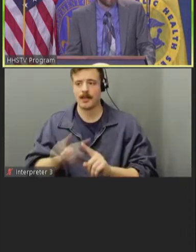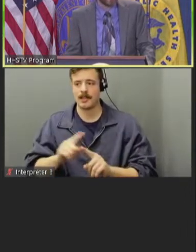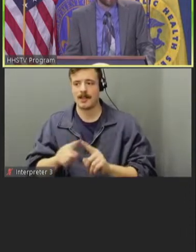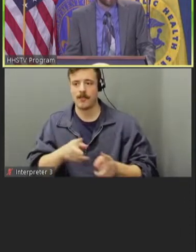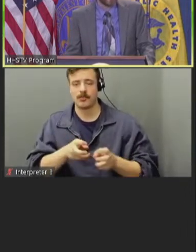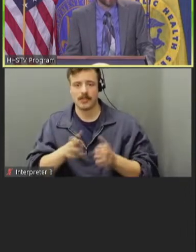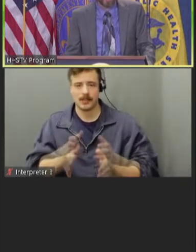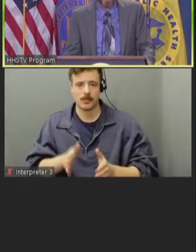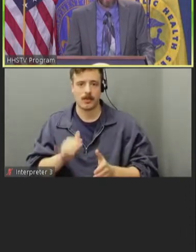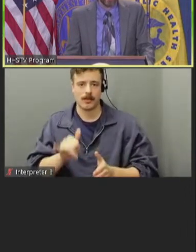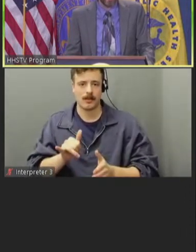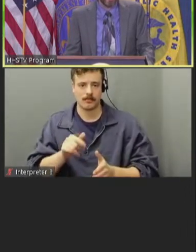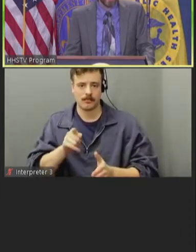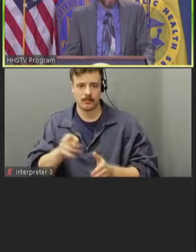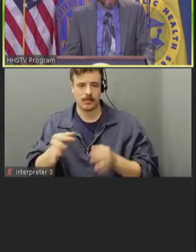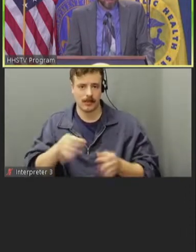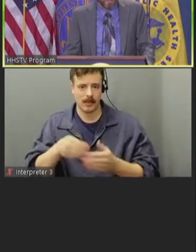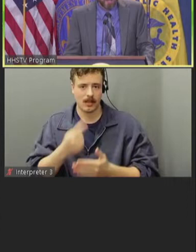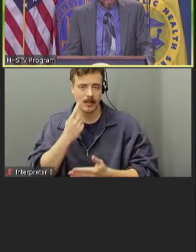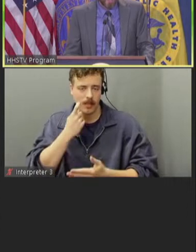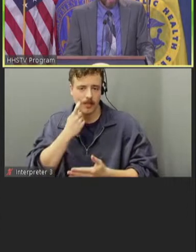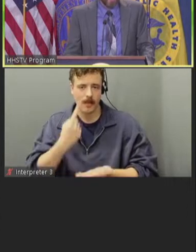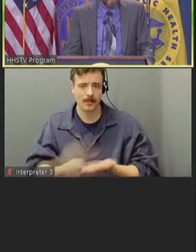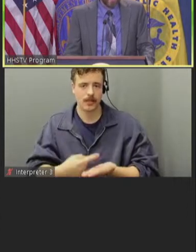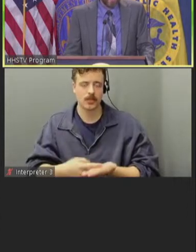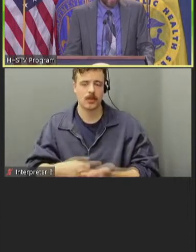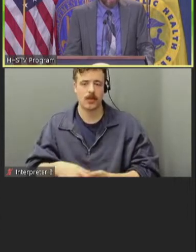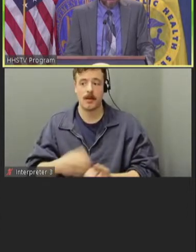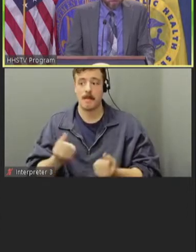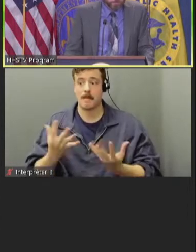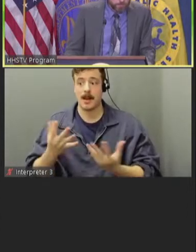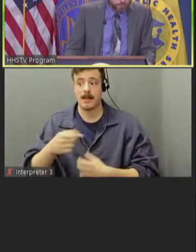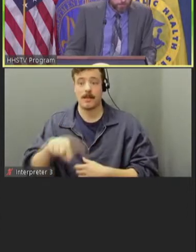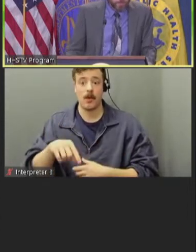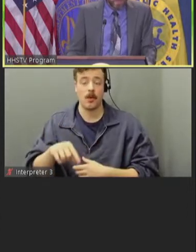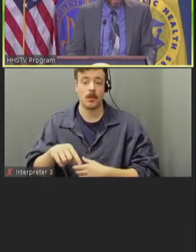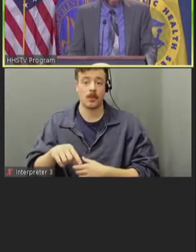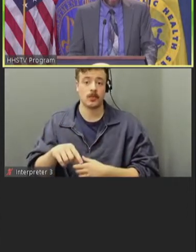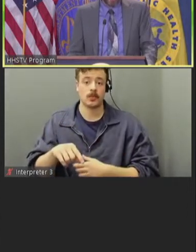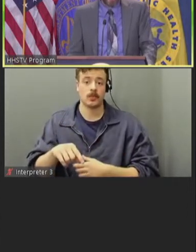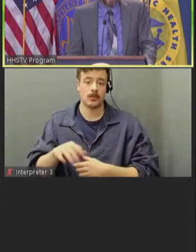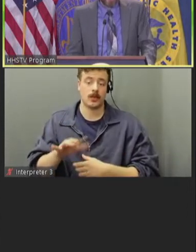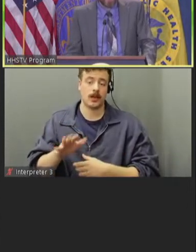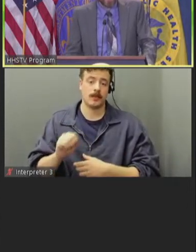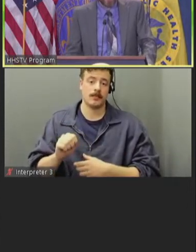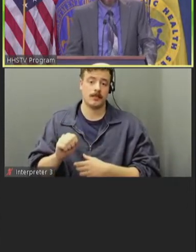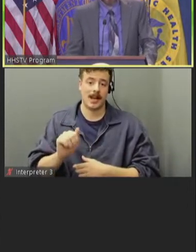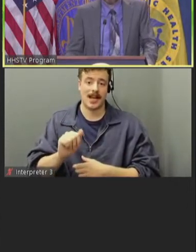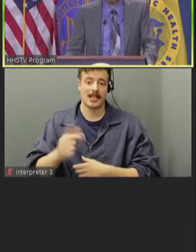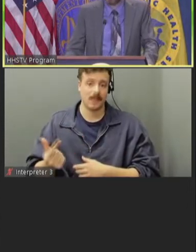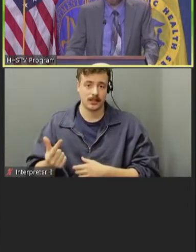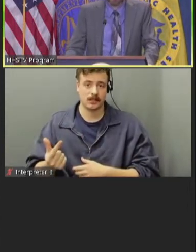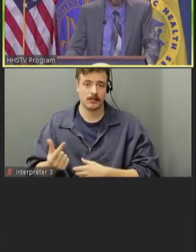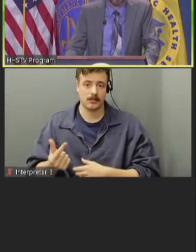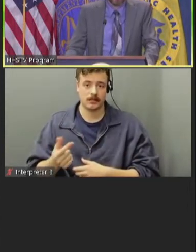described in the previous talk. Many of those adjuvants are synthetic molecules,